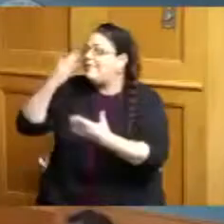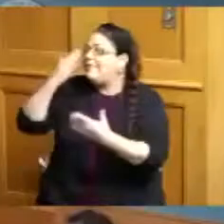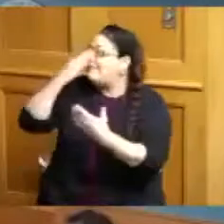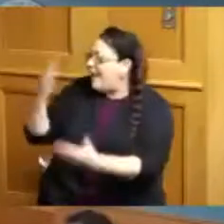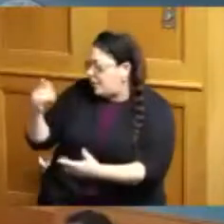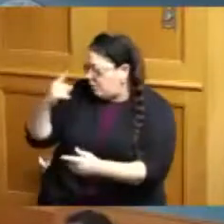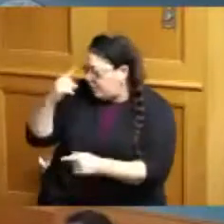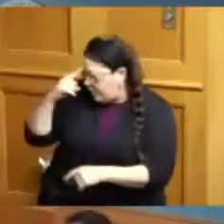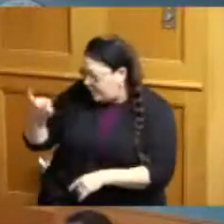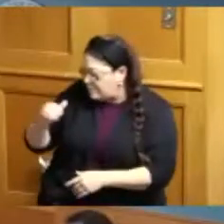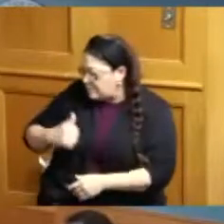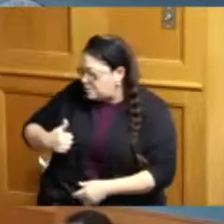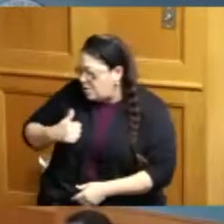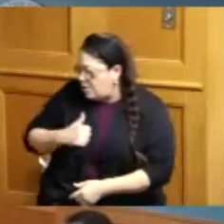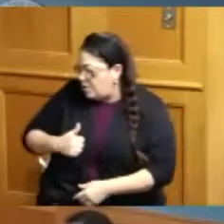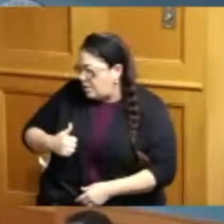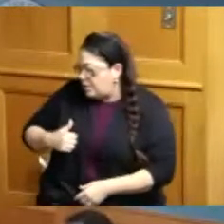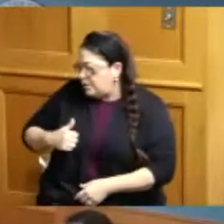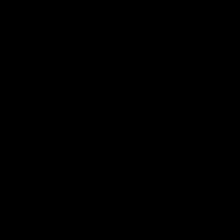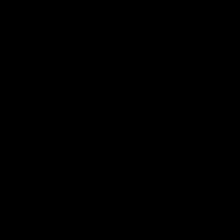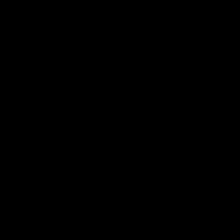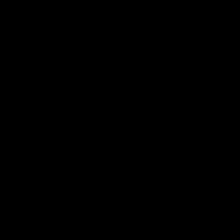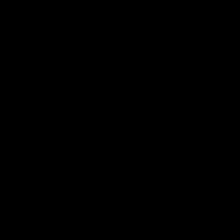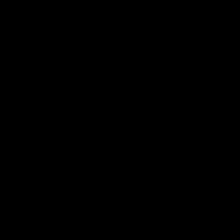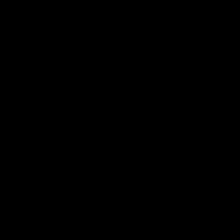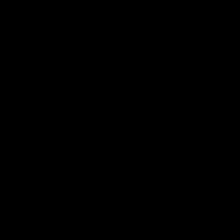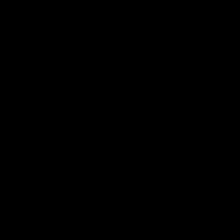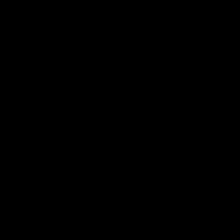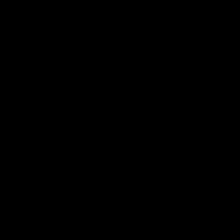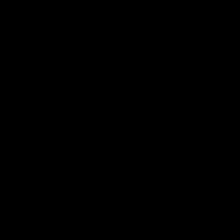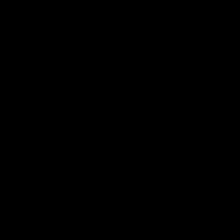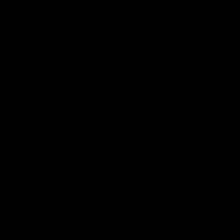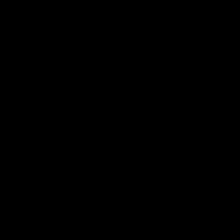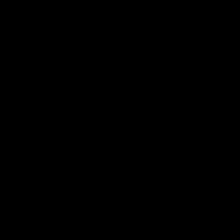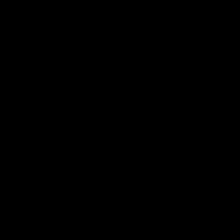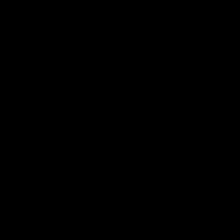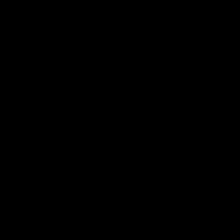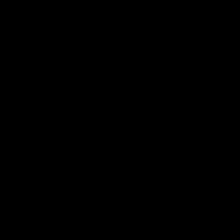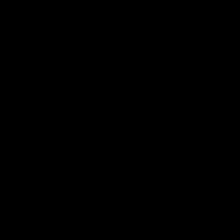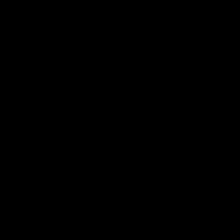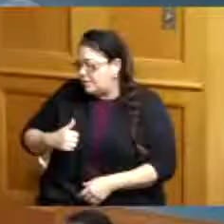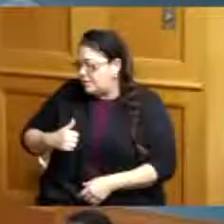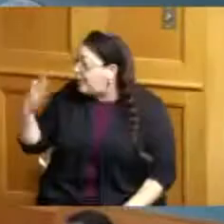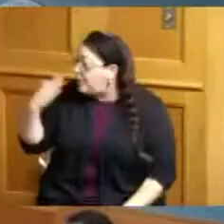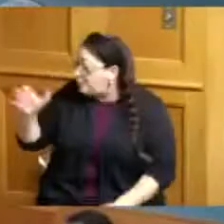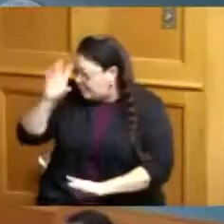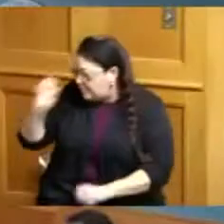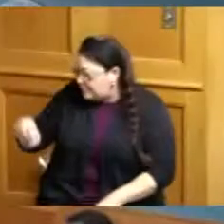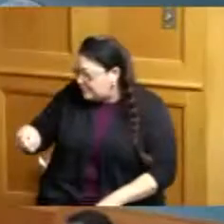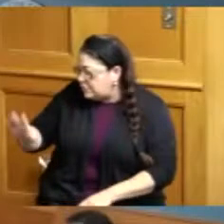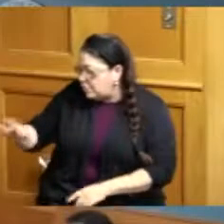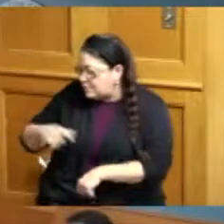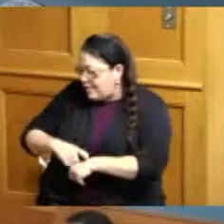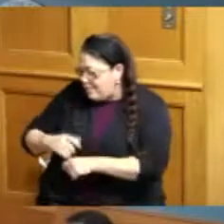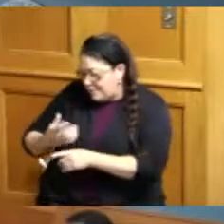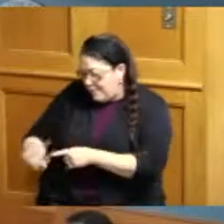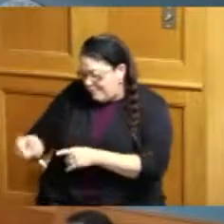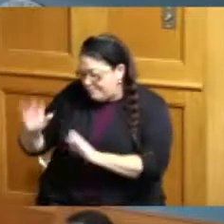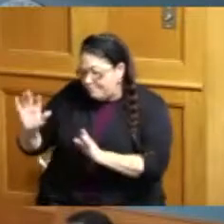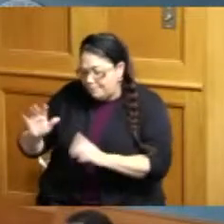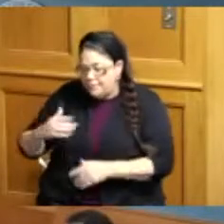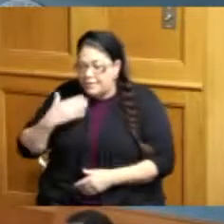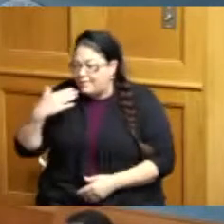and who's paying his salary okay thank you thank you I'm sorry your time is up thank you thank you